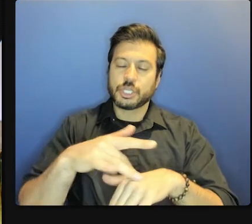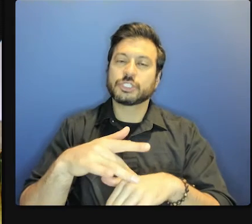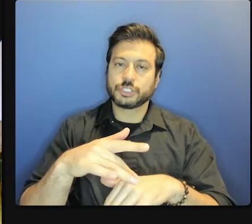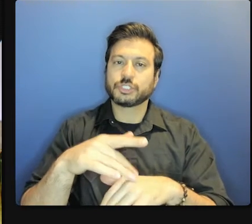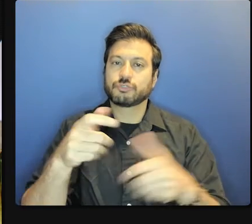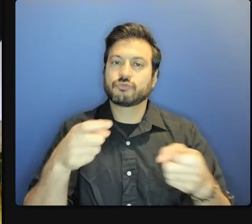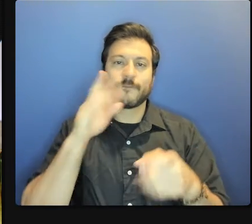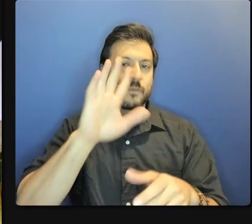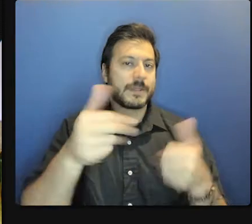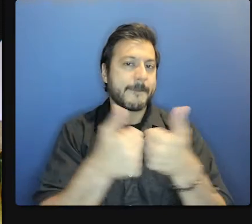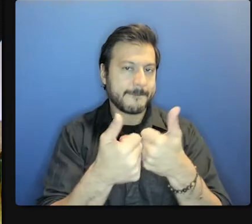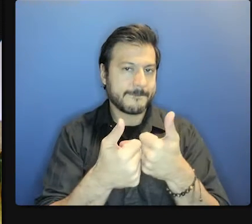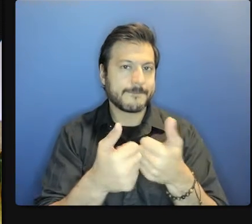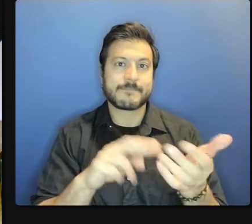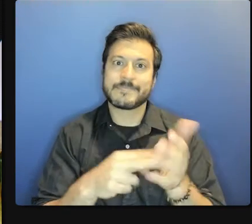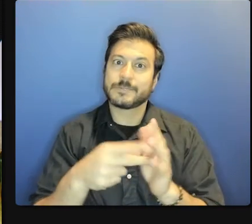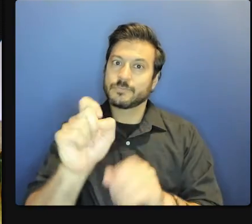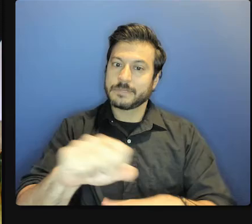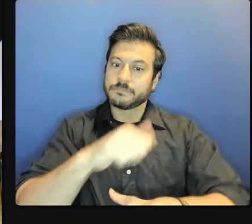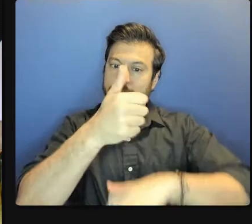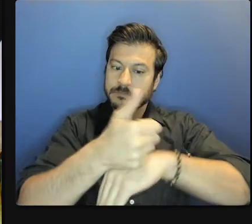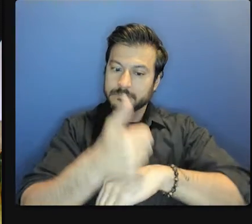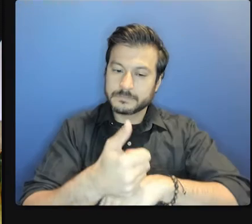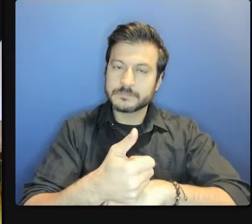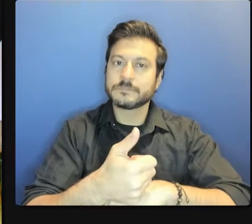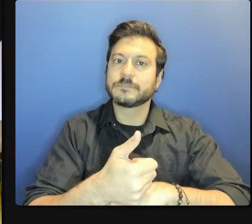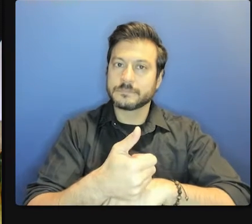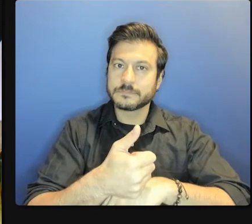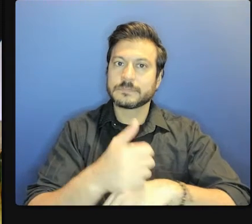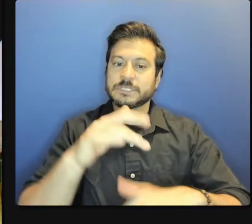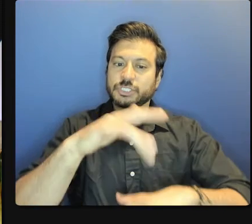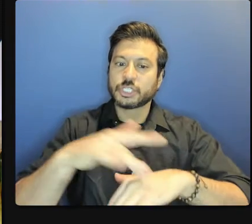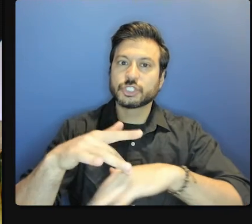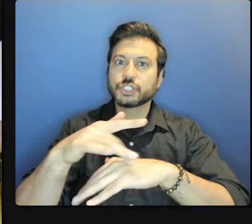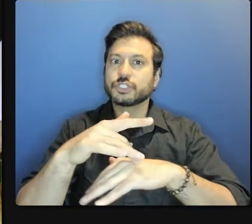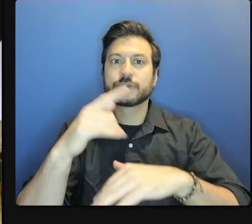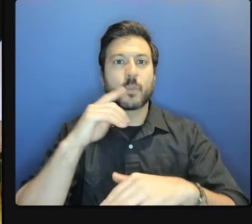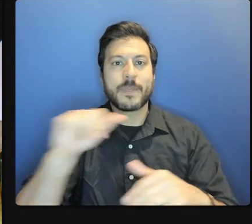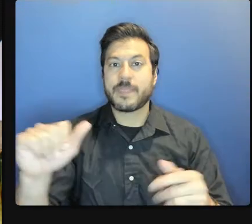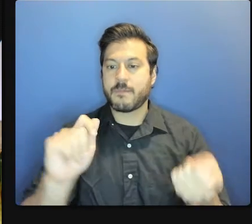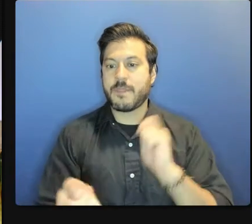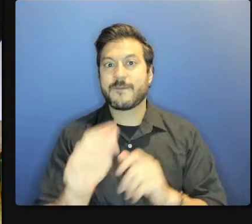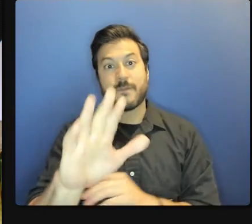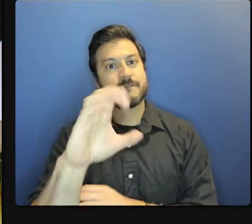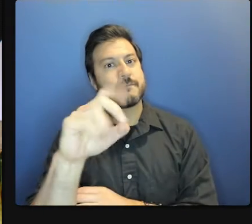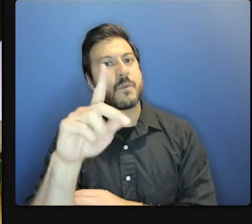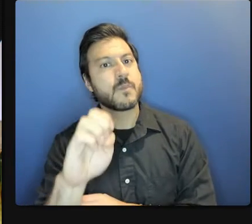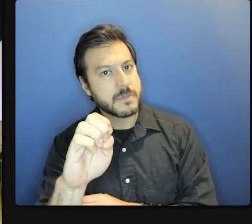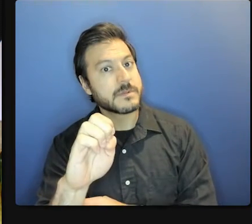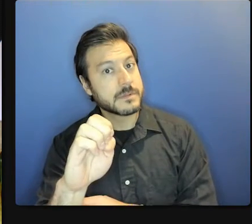The Touch Adaptation Kit allows you to define a set of touch layouts for your game without modifying any of your code.